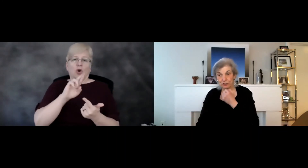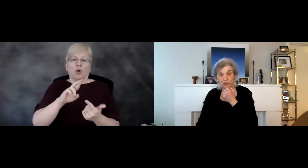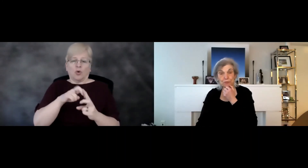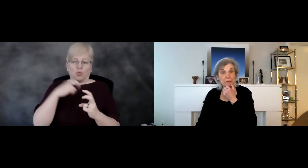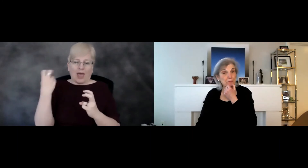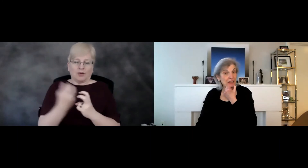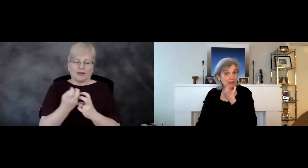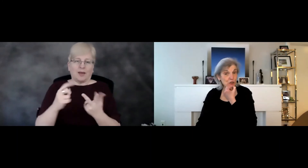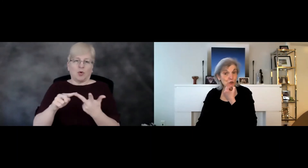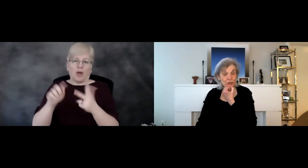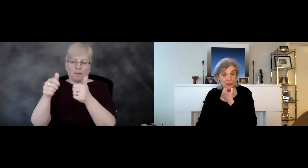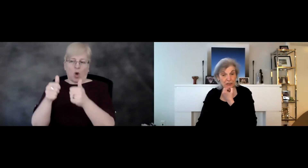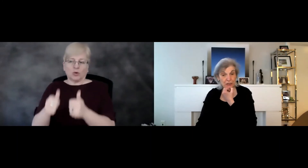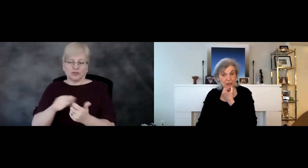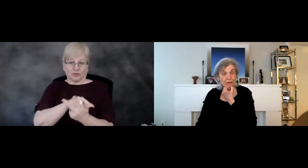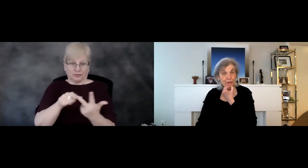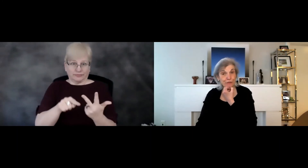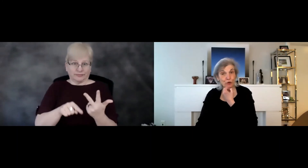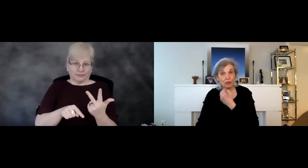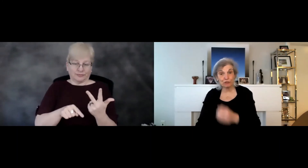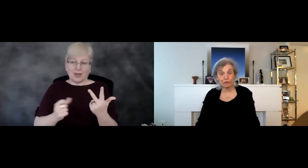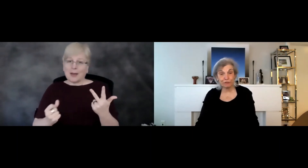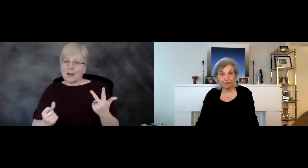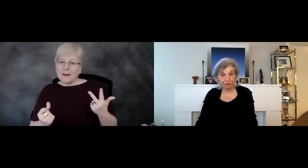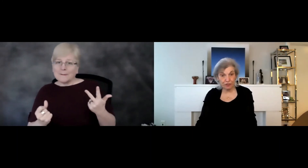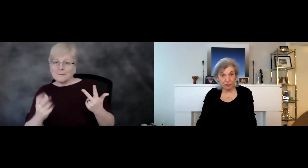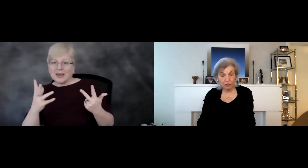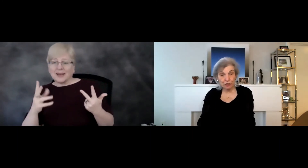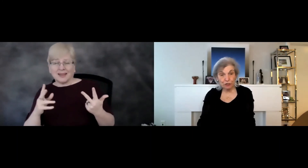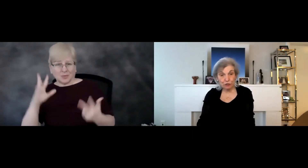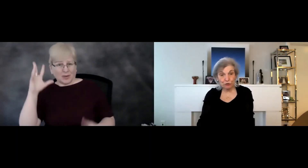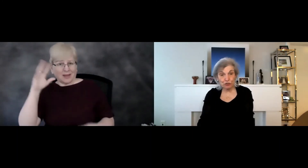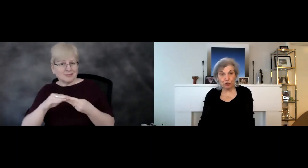sessions. 17:37:19 But many who did of the 450 who chose